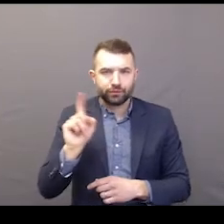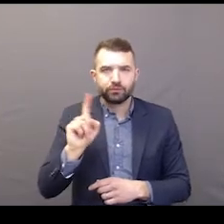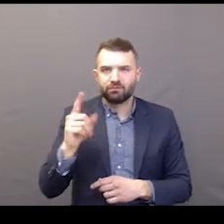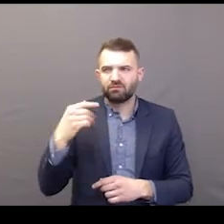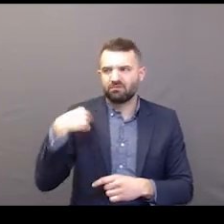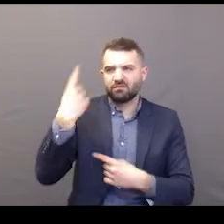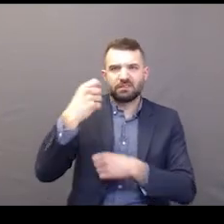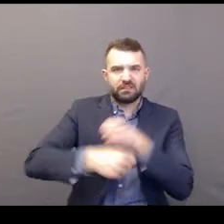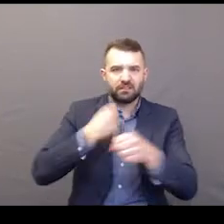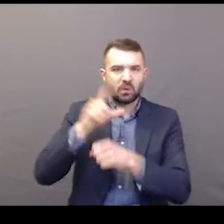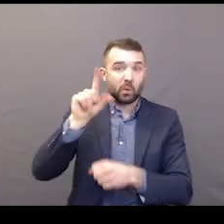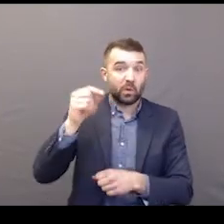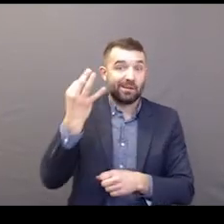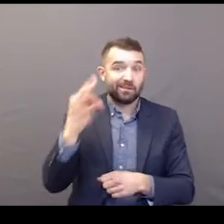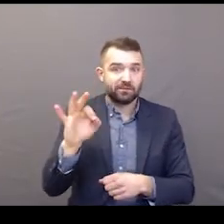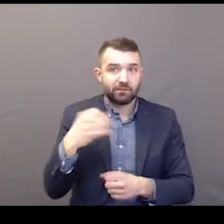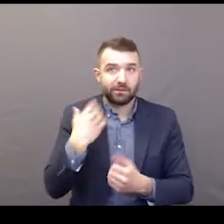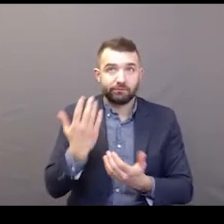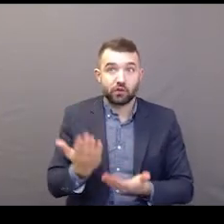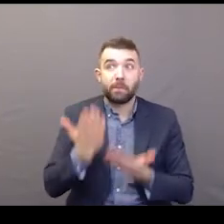We are proposing to locate Stride stations at